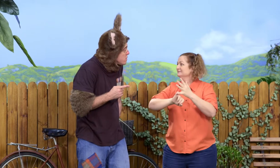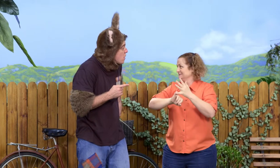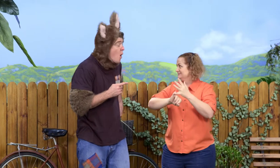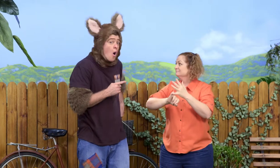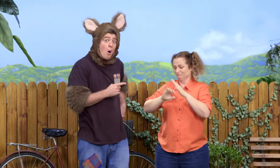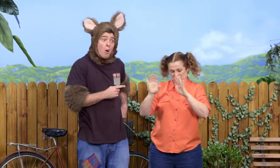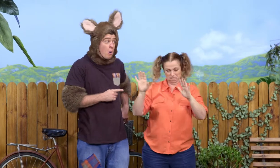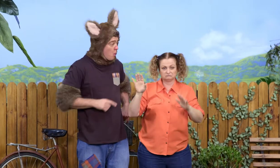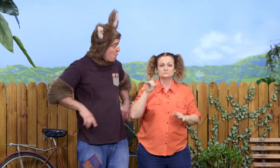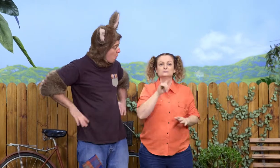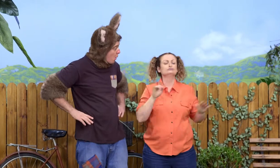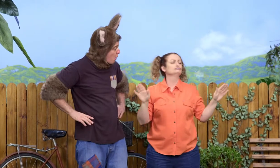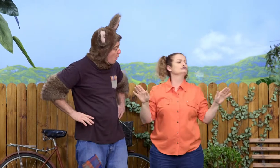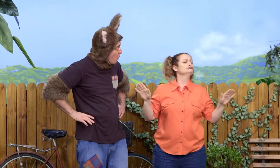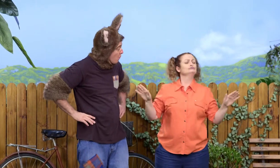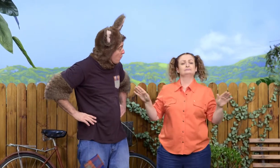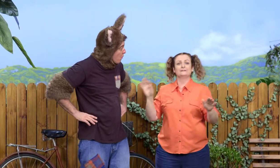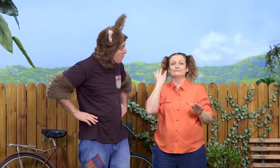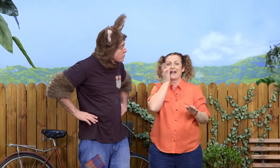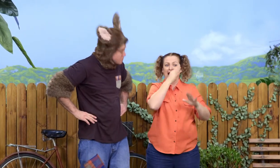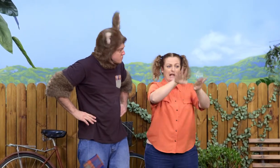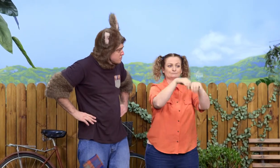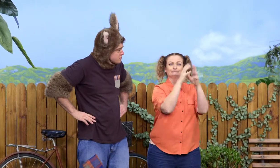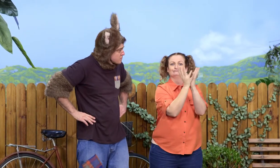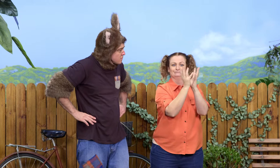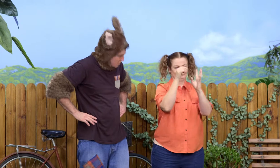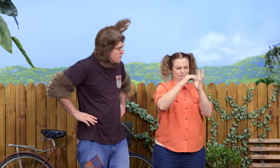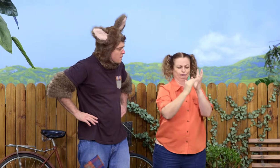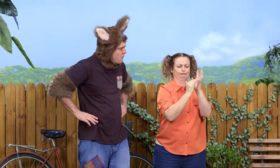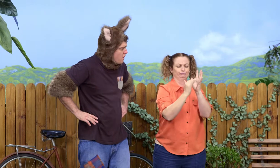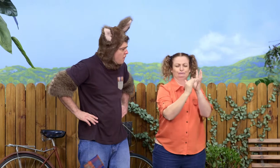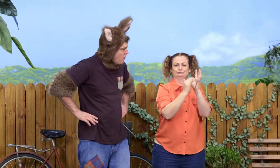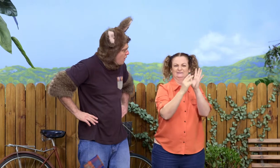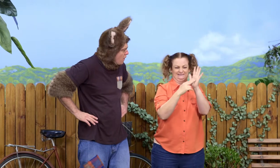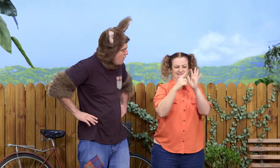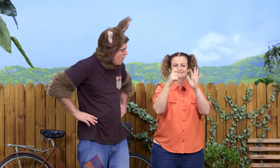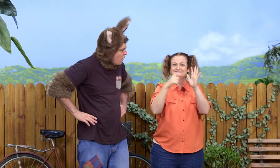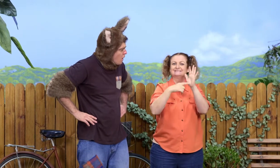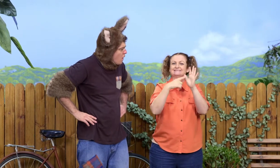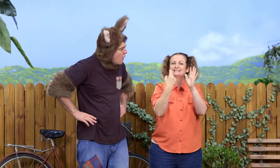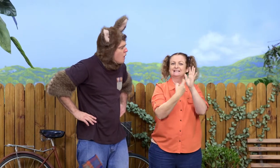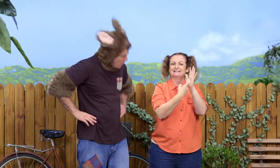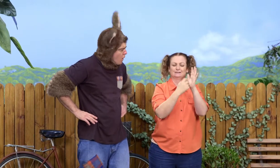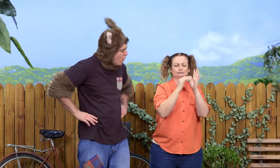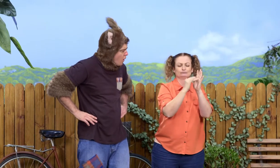And that is like a curly, bendy straw. And if the butterfly sees a lovely flower with nectar in it,